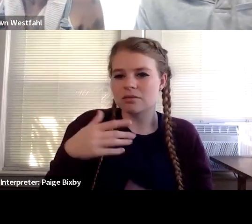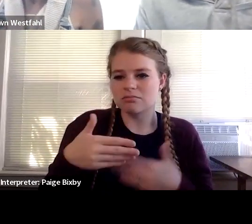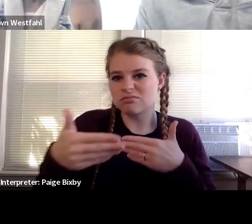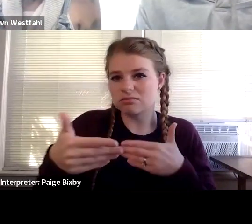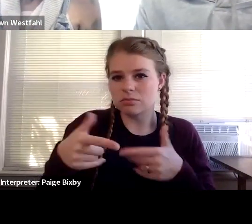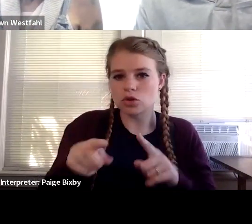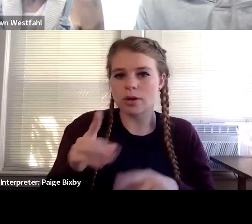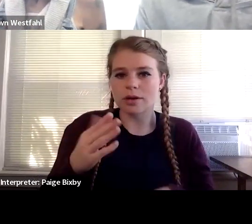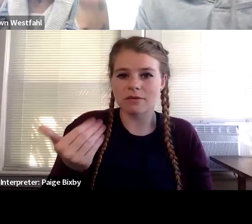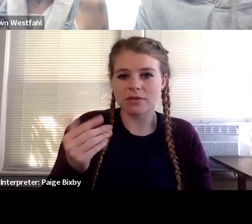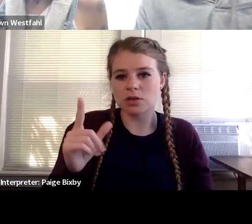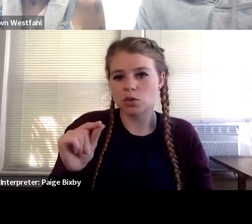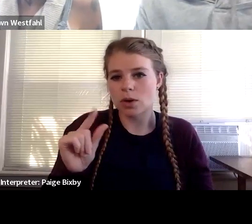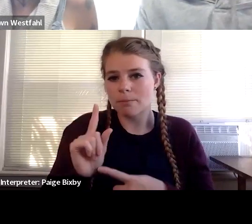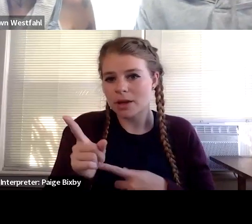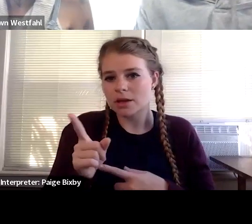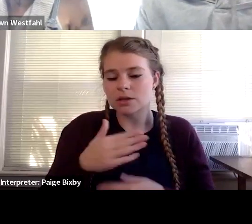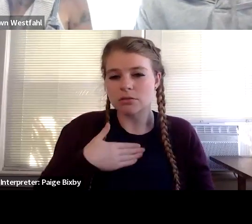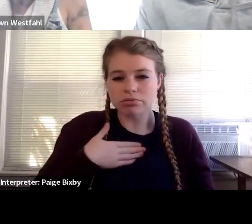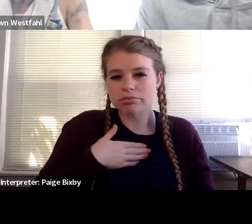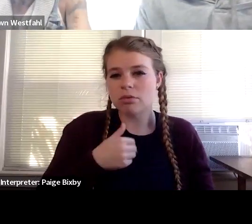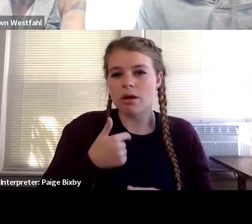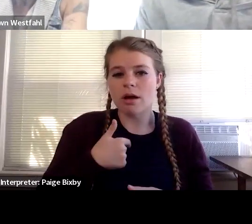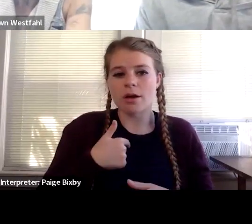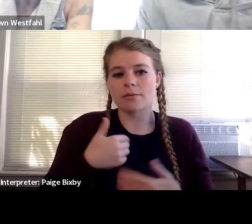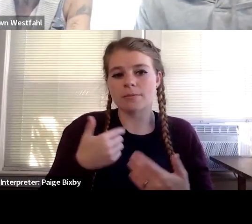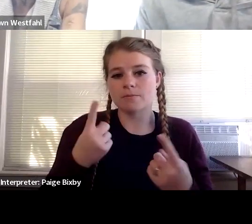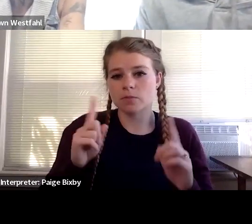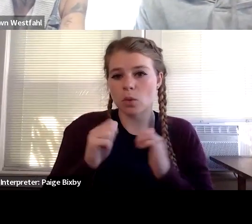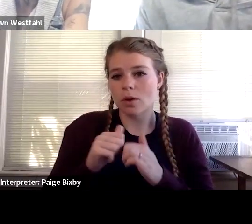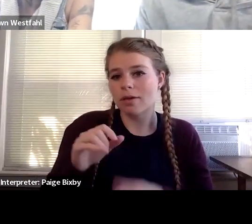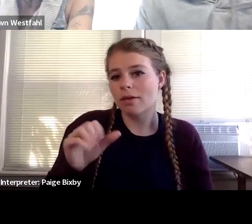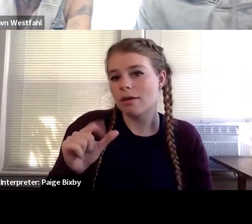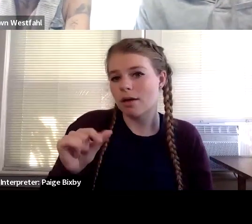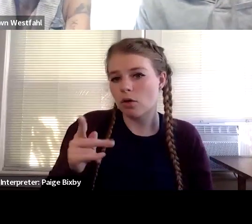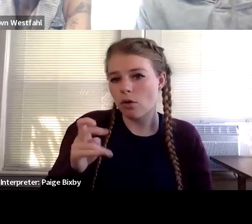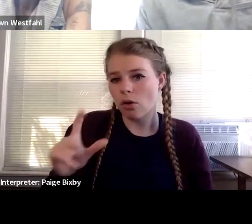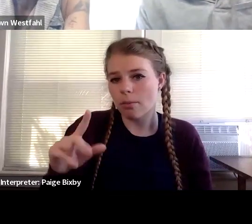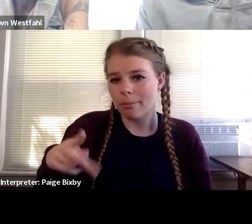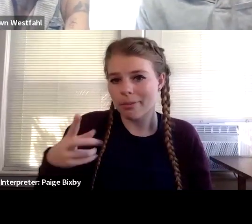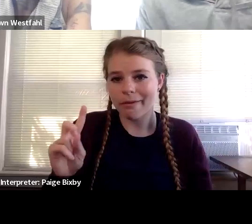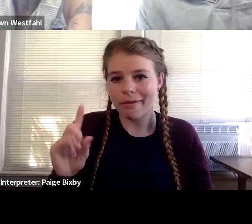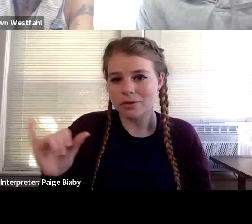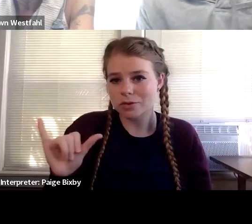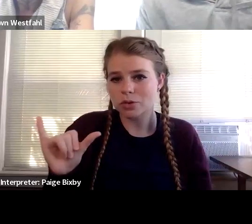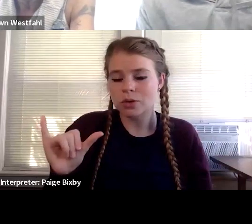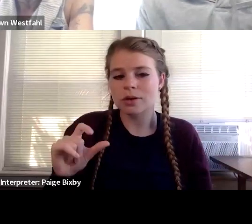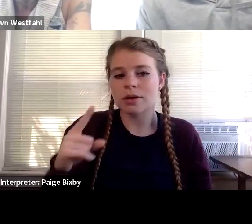Or I've had success with using alcohol pads, and I believe certain smelling salts